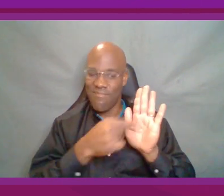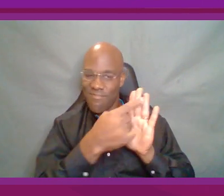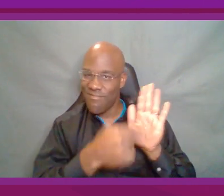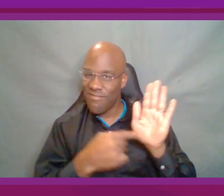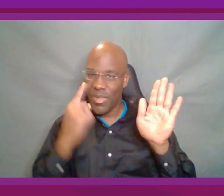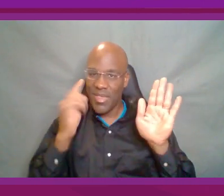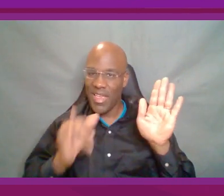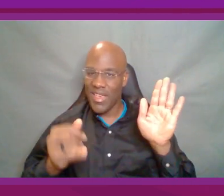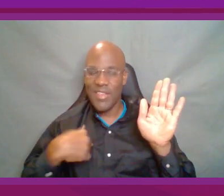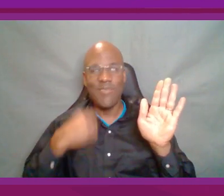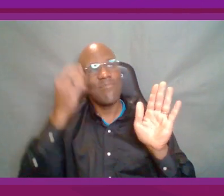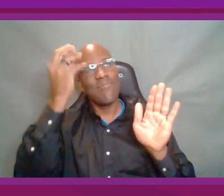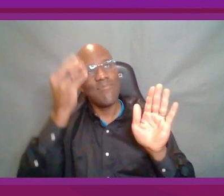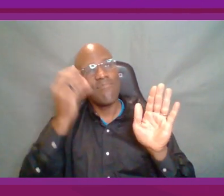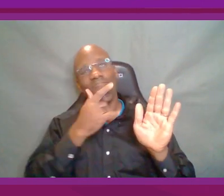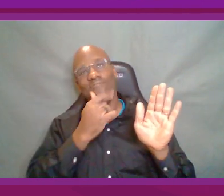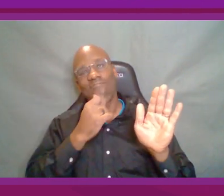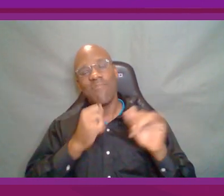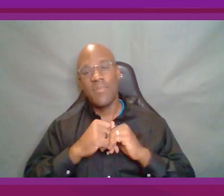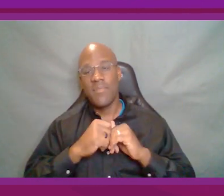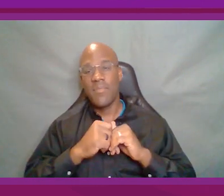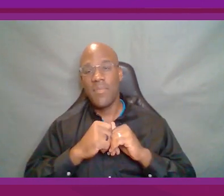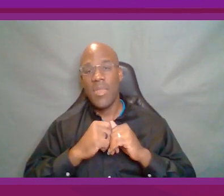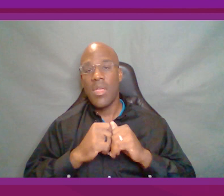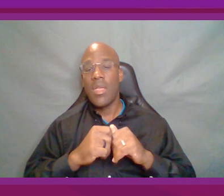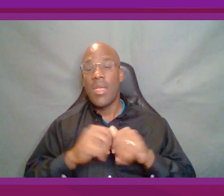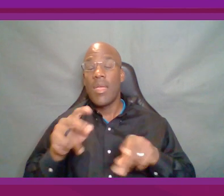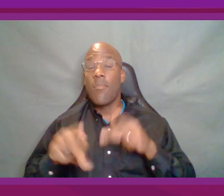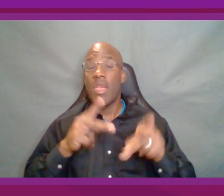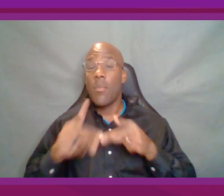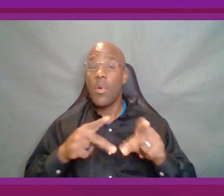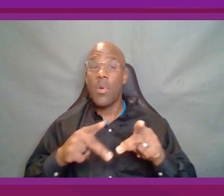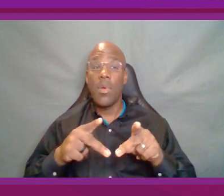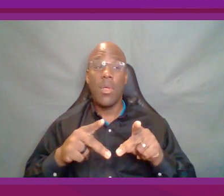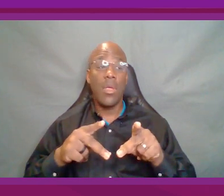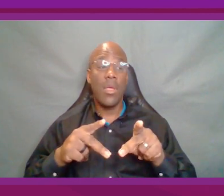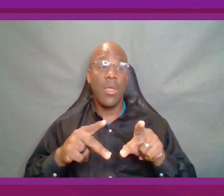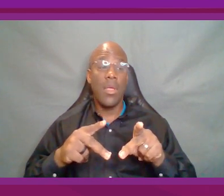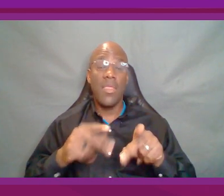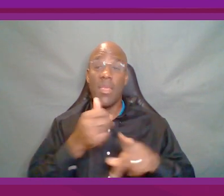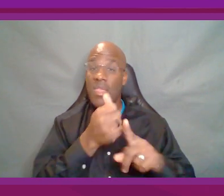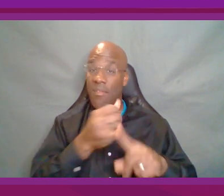So we don't have representations of people with disabilities working - we do, but they're not